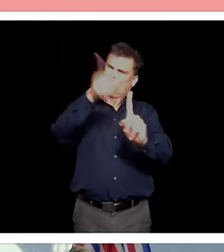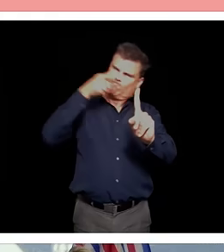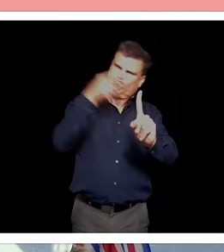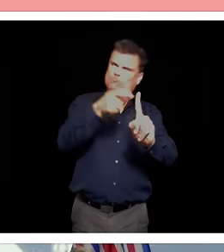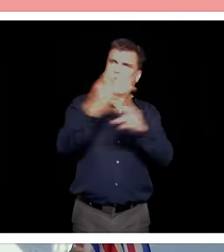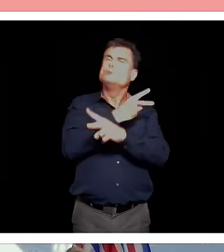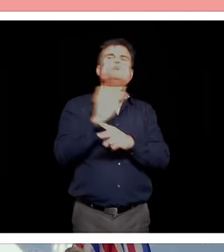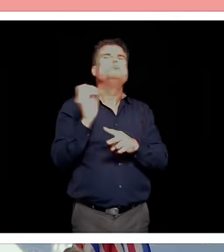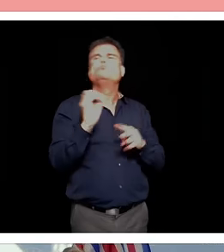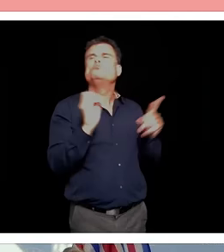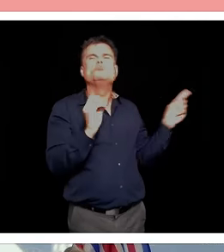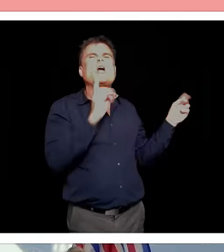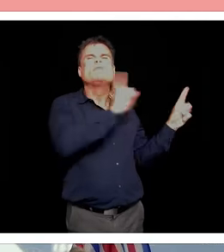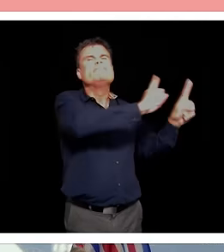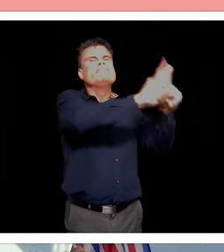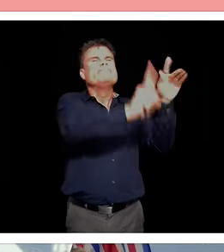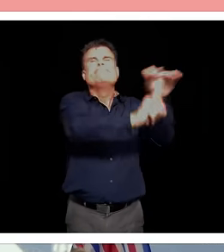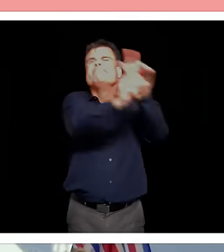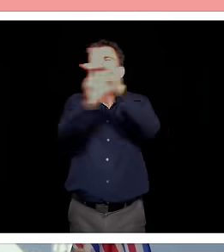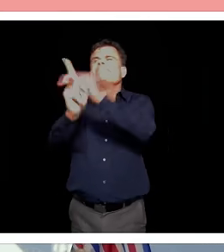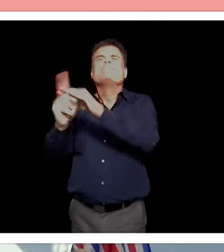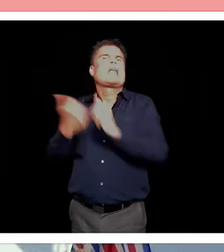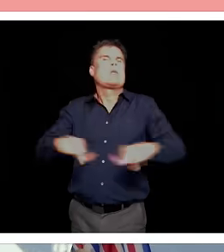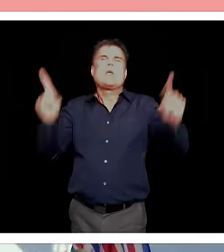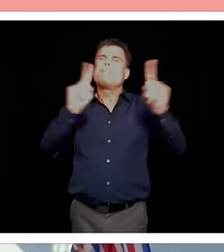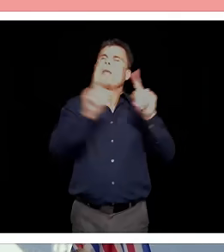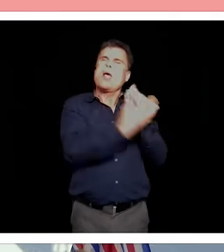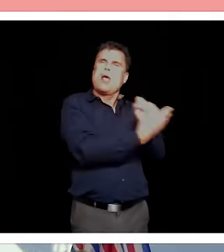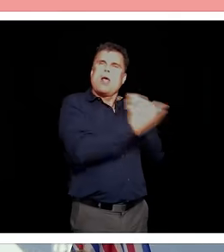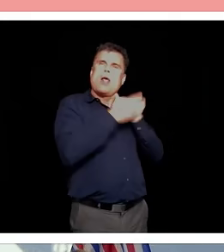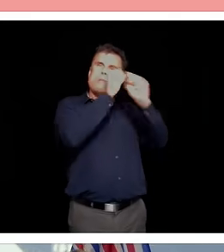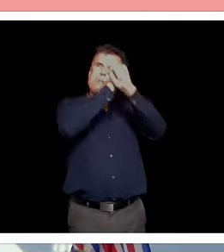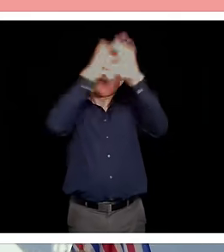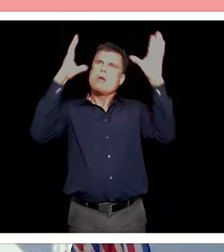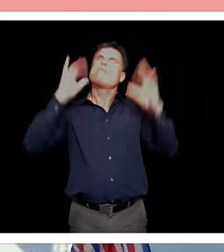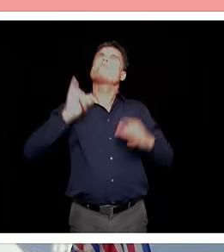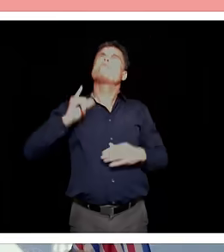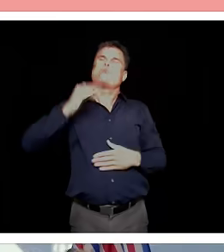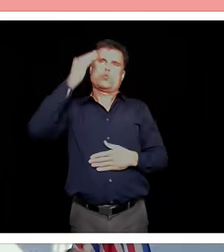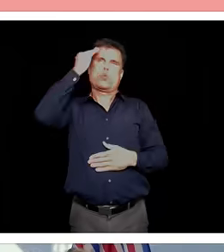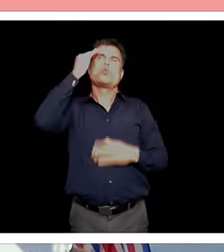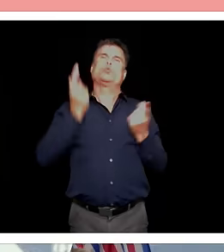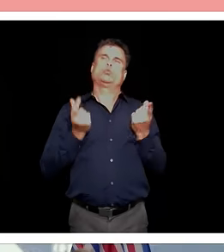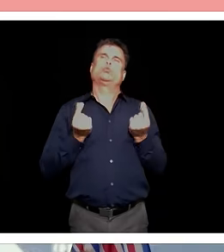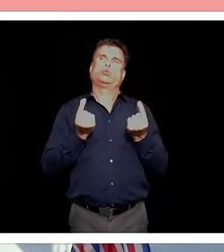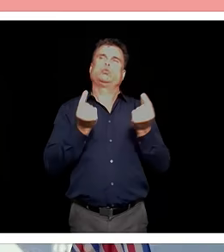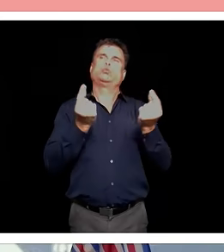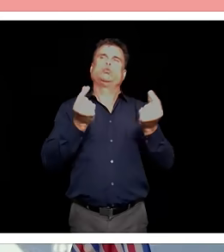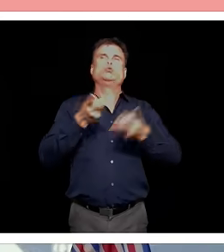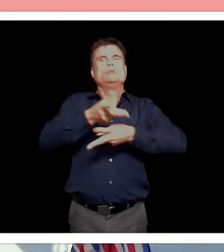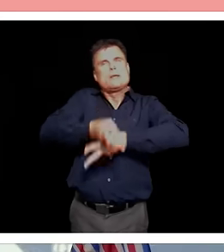number of people who are out there with COVID-19 that are not detected is as high as it was when a